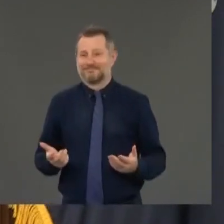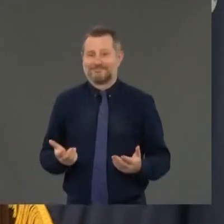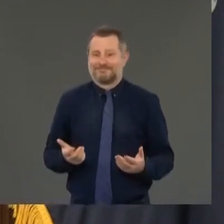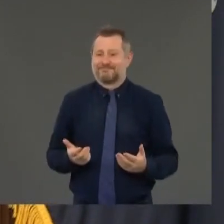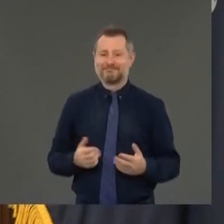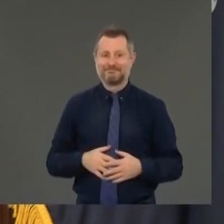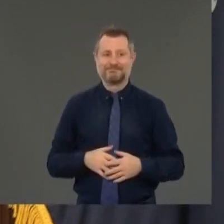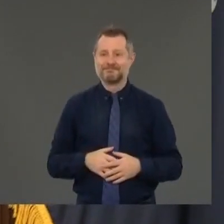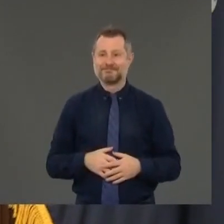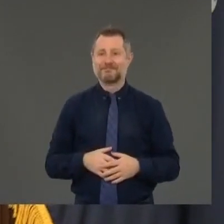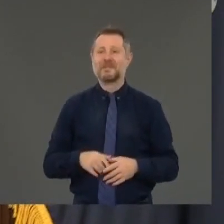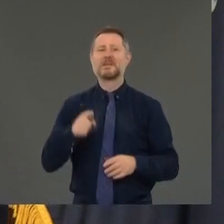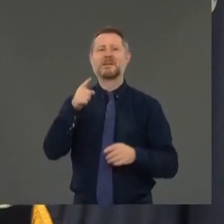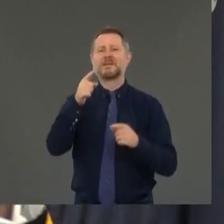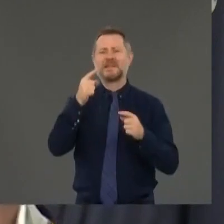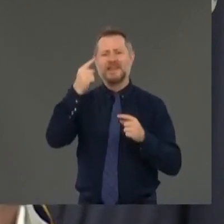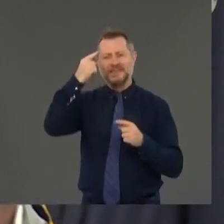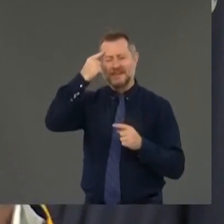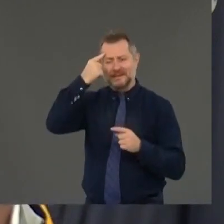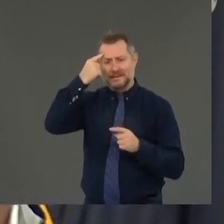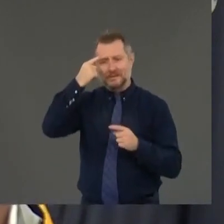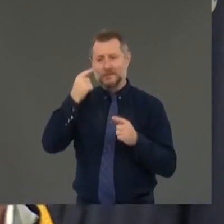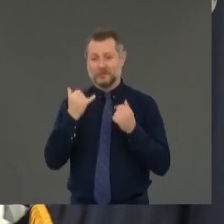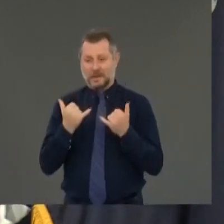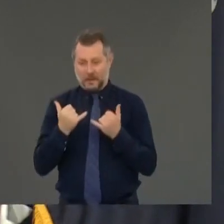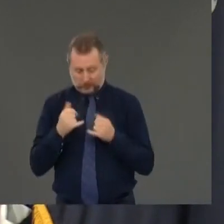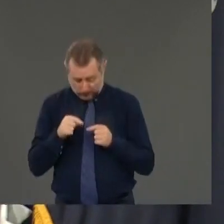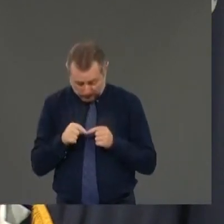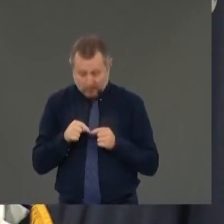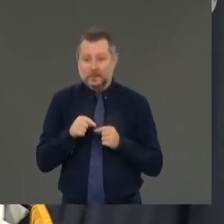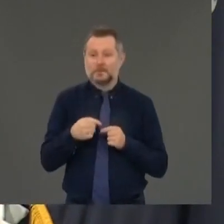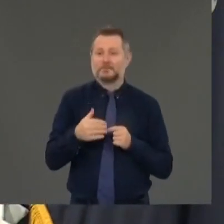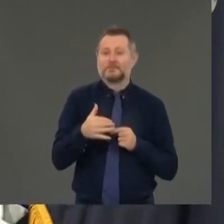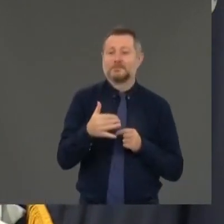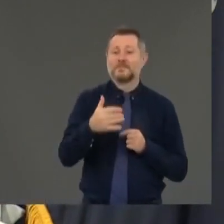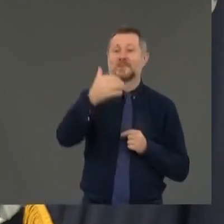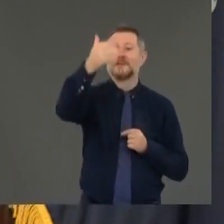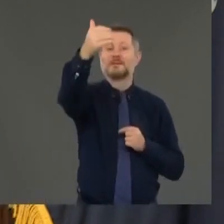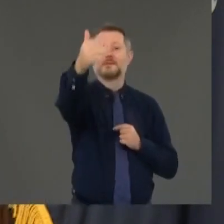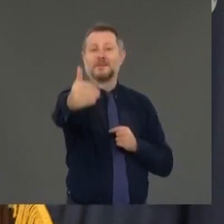YOU.